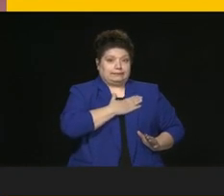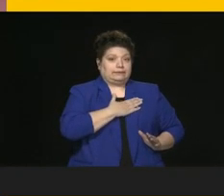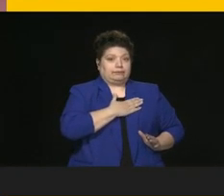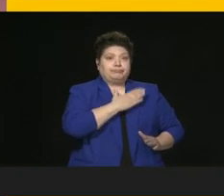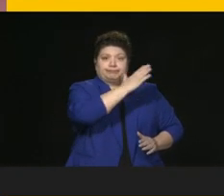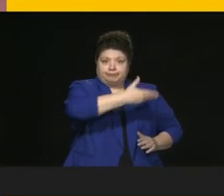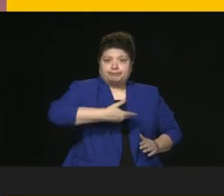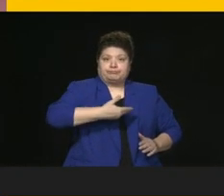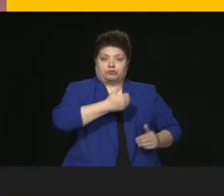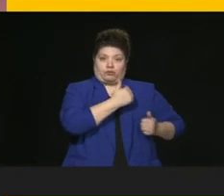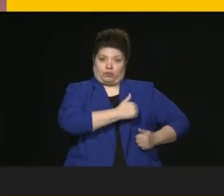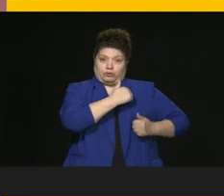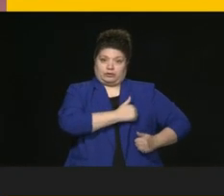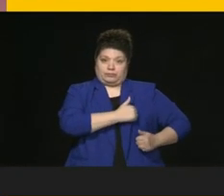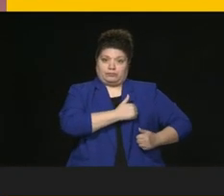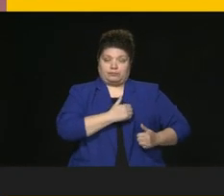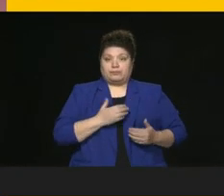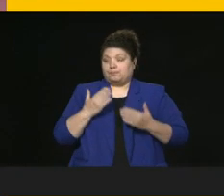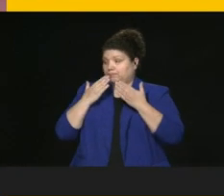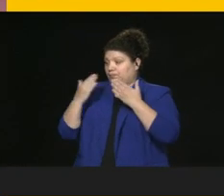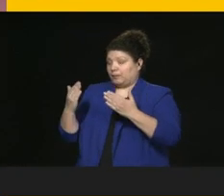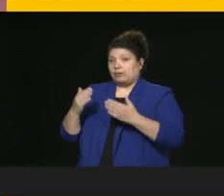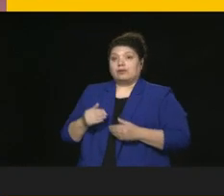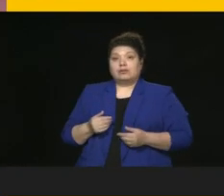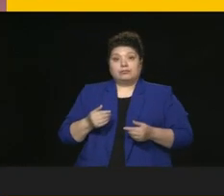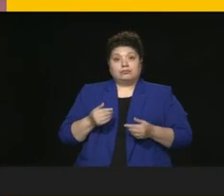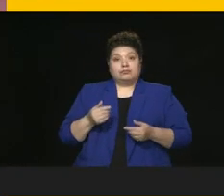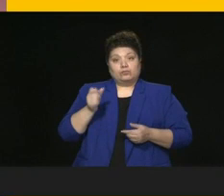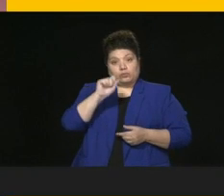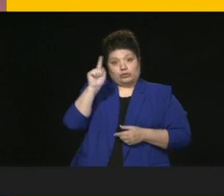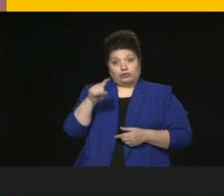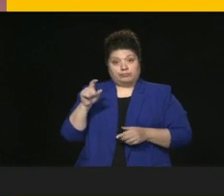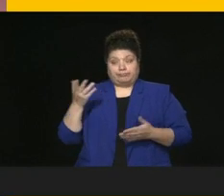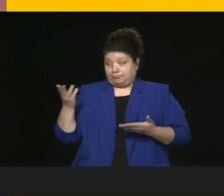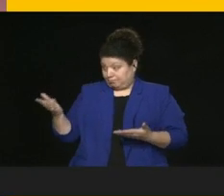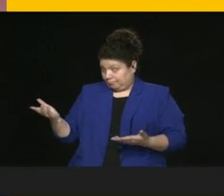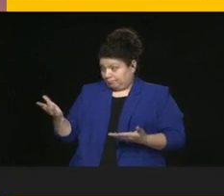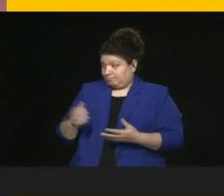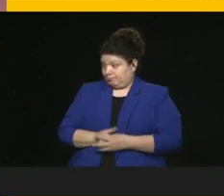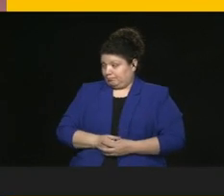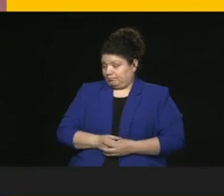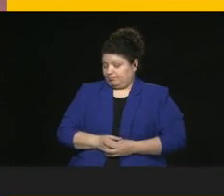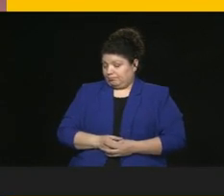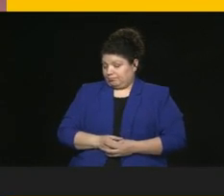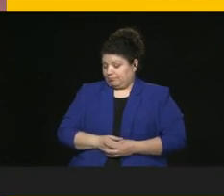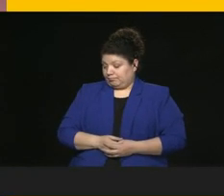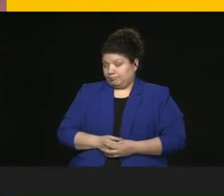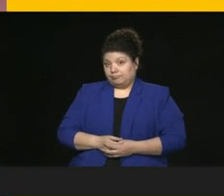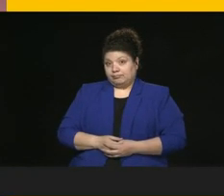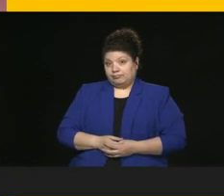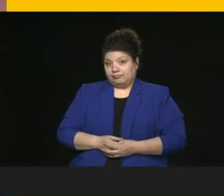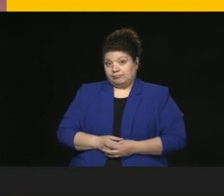CANADIAN ARMED FORCES. THANK YOU VERY MUCH. NEXT QUESTION.